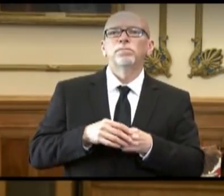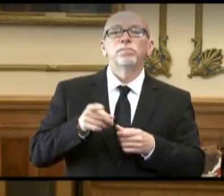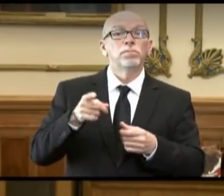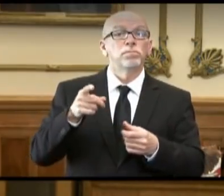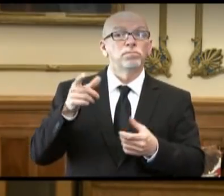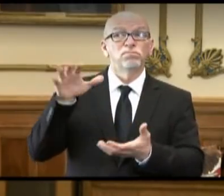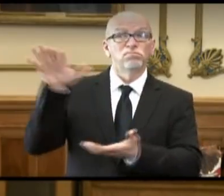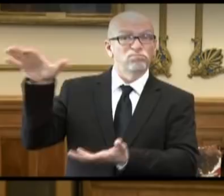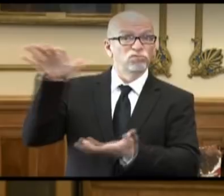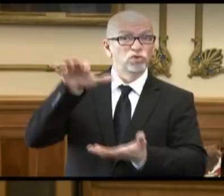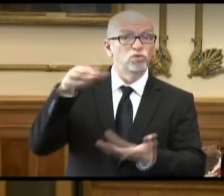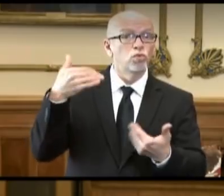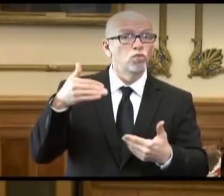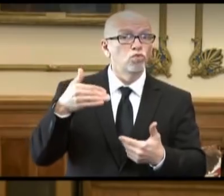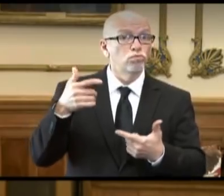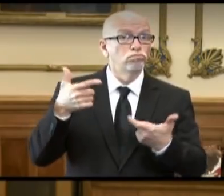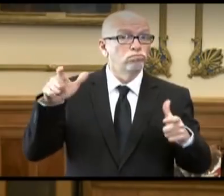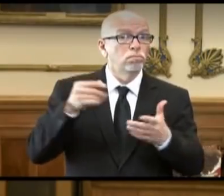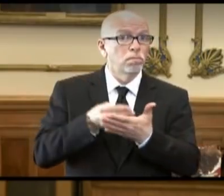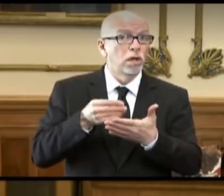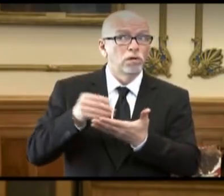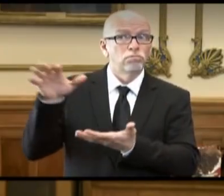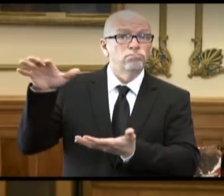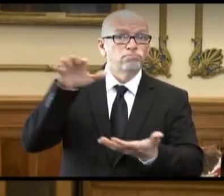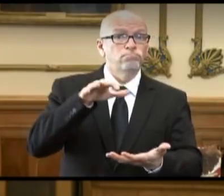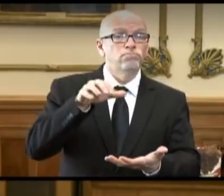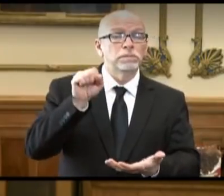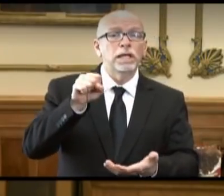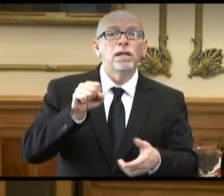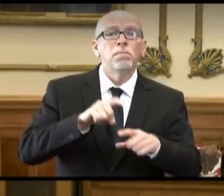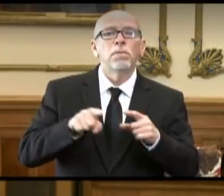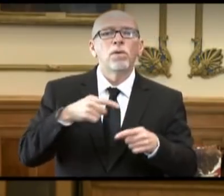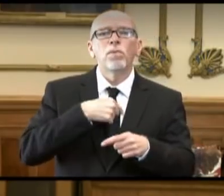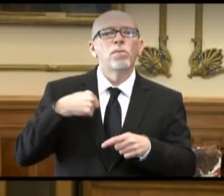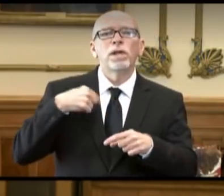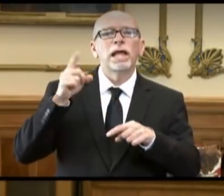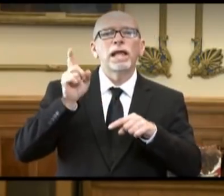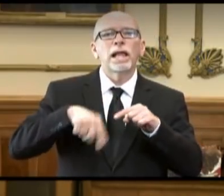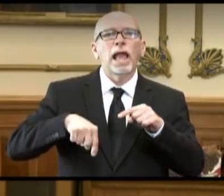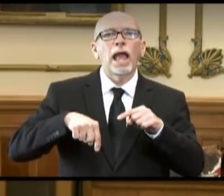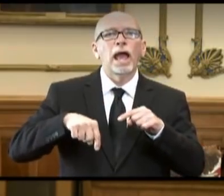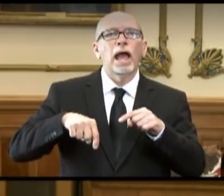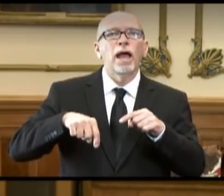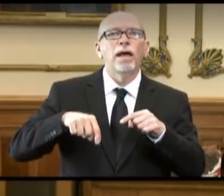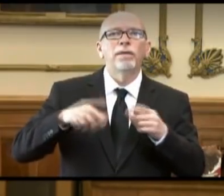THE OTHER THING THAT I THINK THAT IS IMPORTANT TO NOTE IS